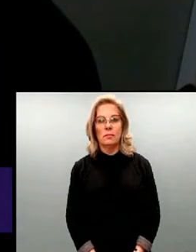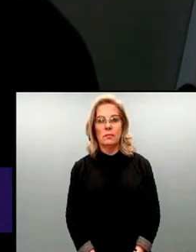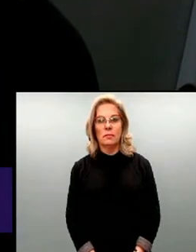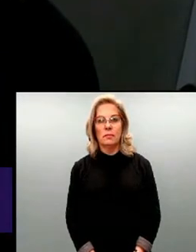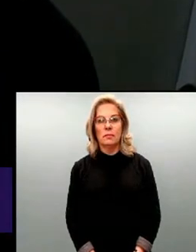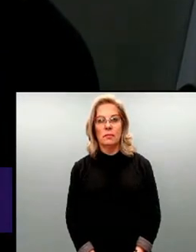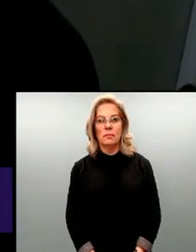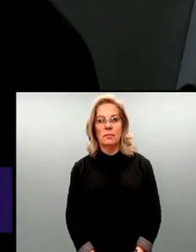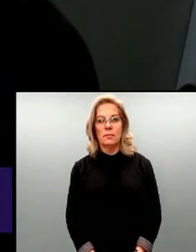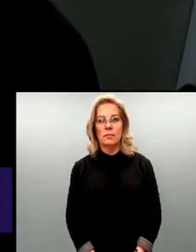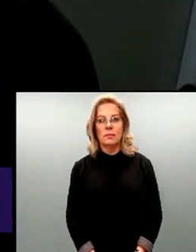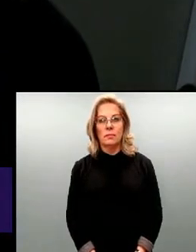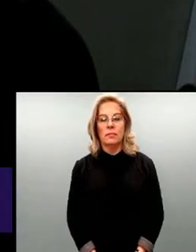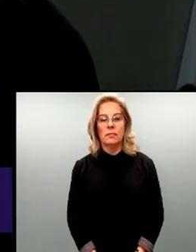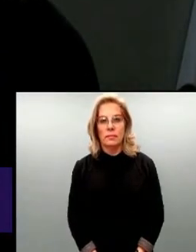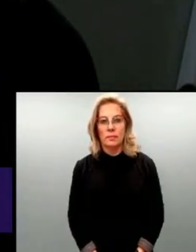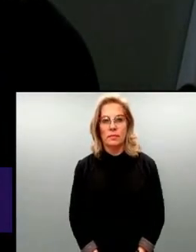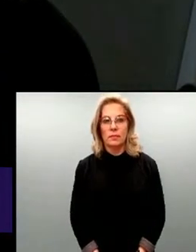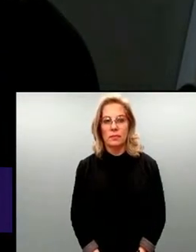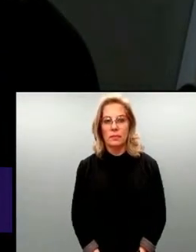for them to undertake for compliance purposes.